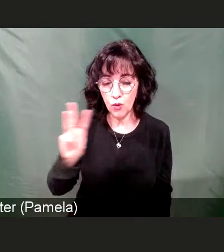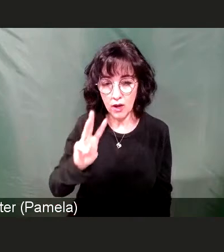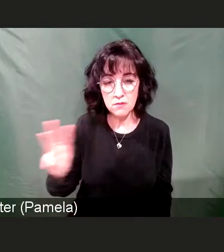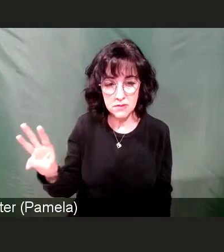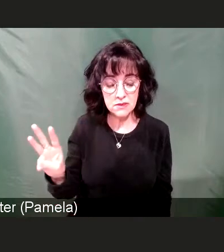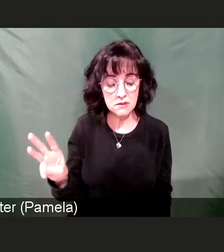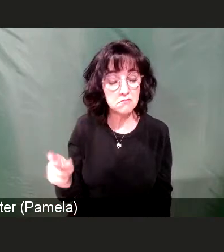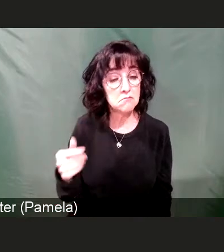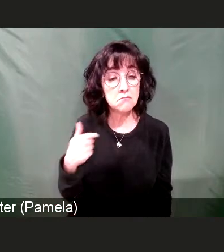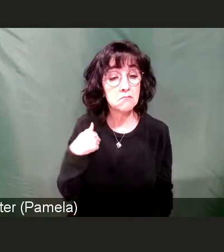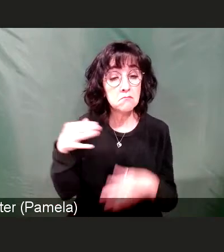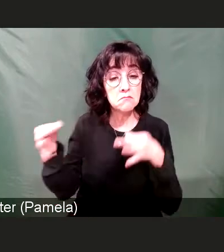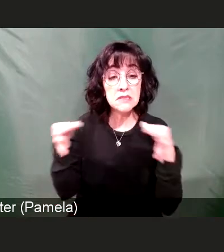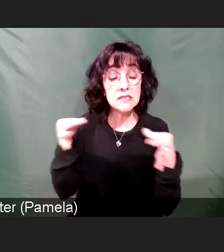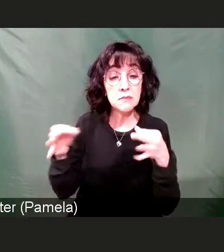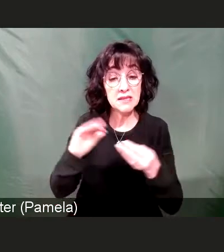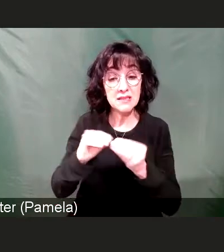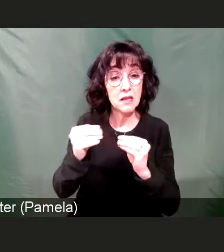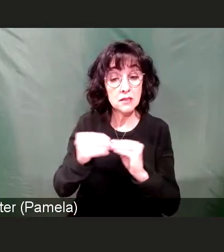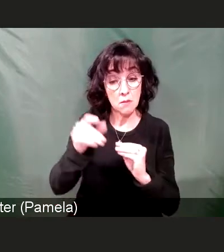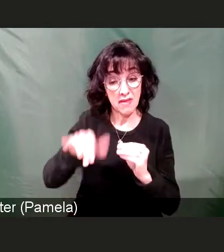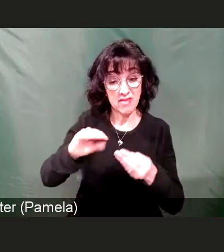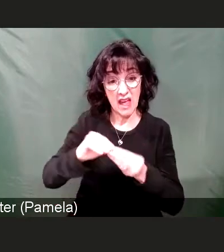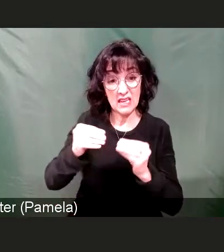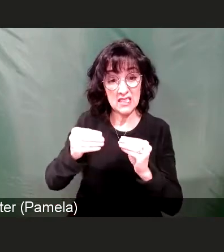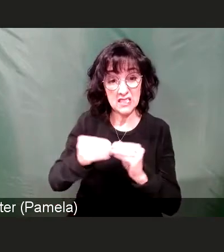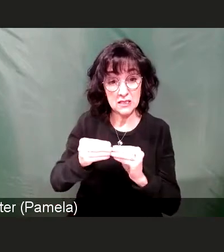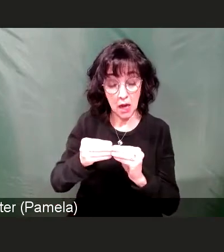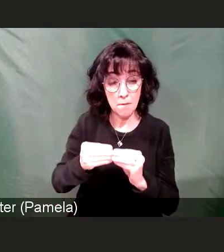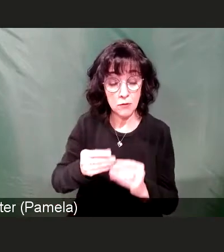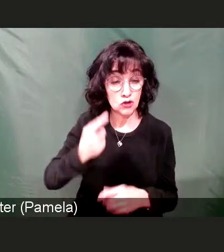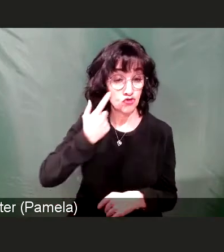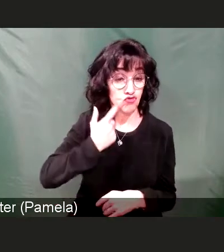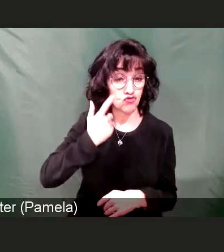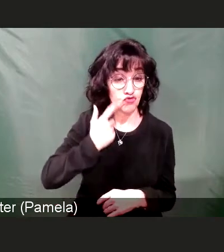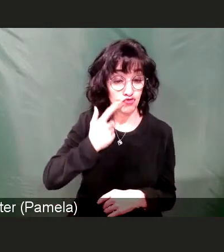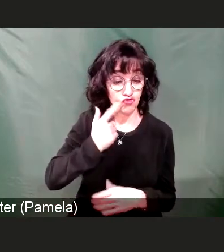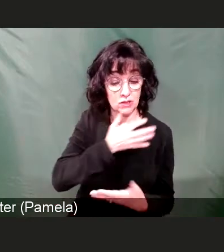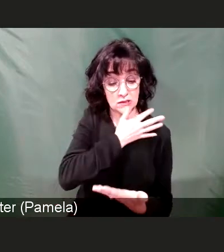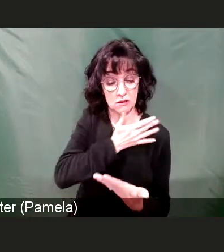as of this morning. So since the start of the pandemic, worldwide,